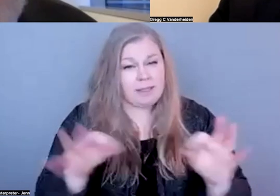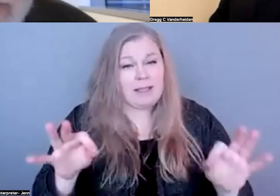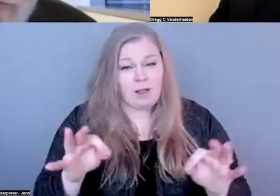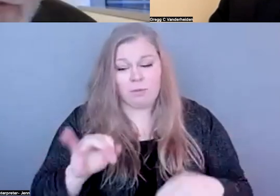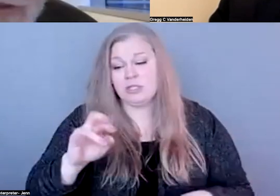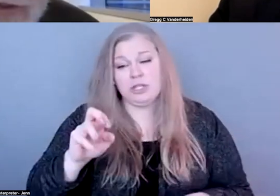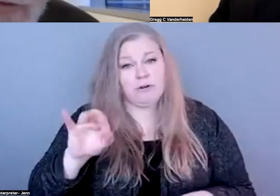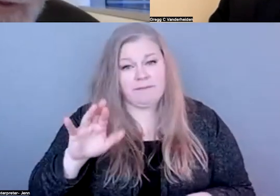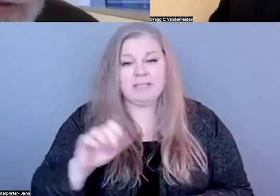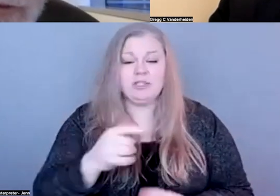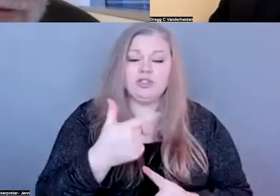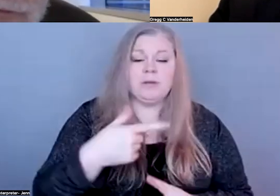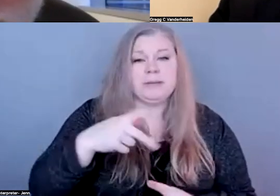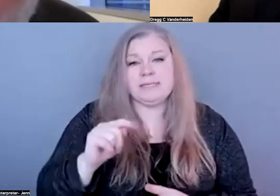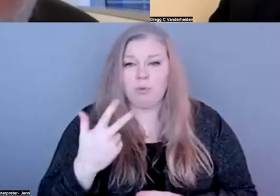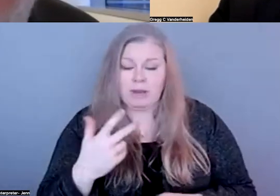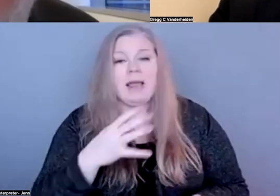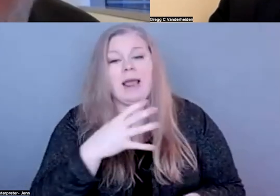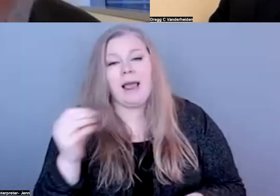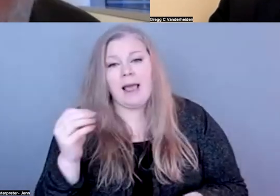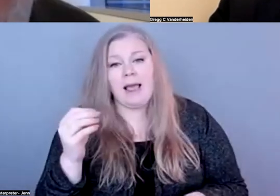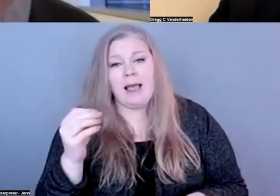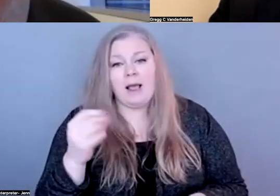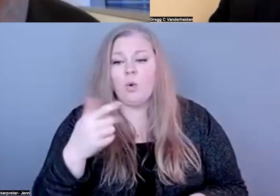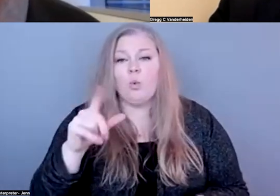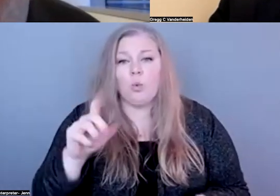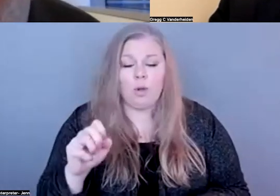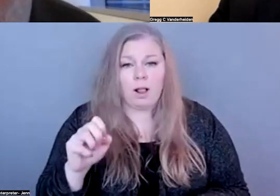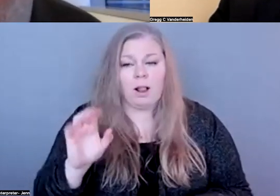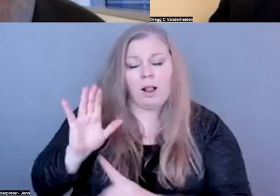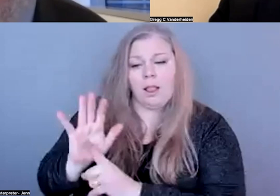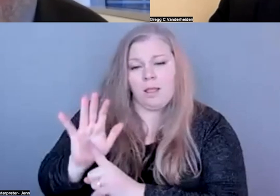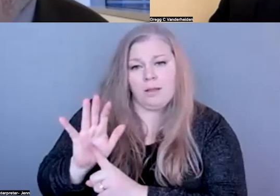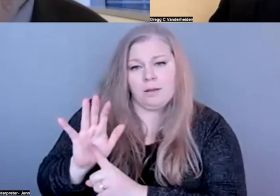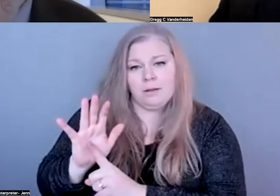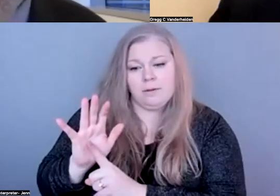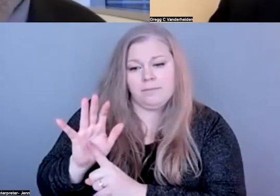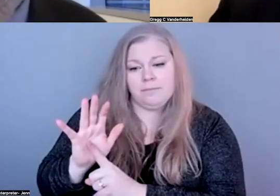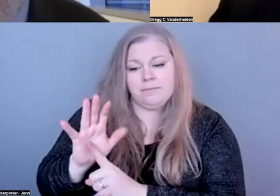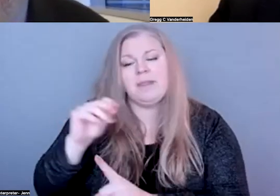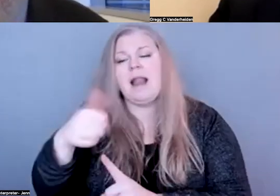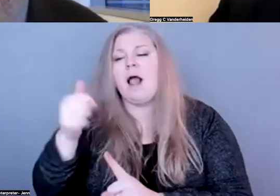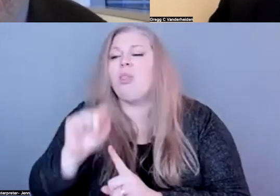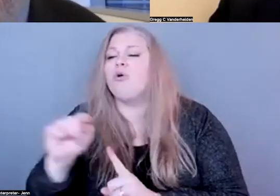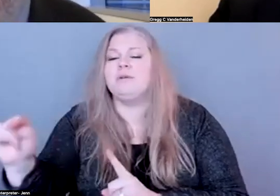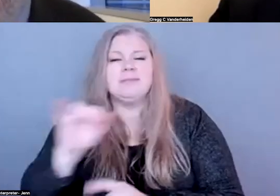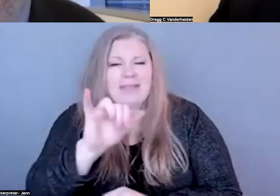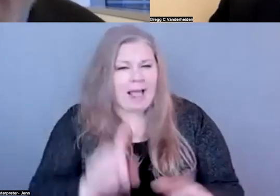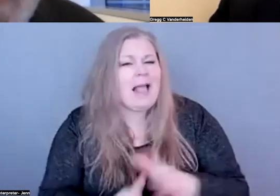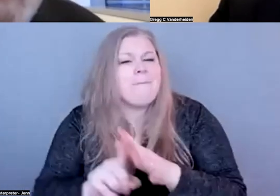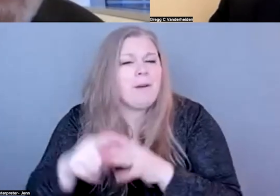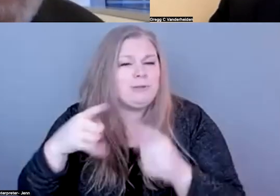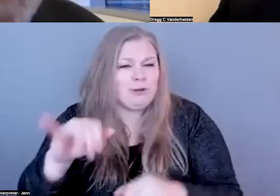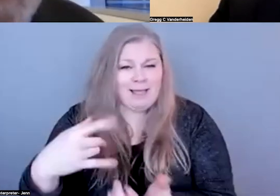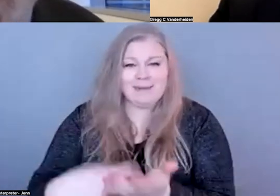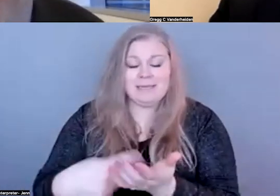GPT3 and Google's part and others came up. I think the most important point that was